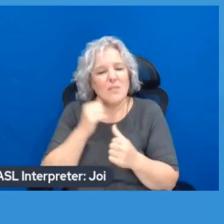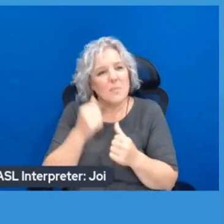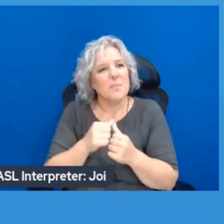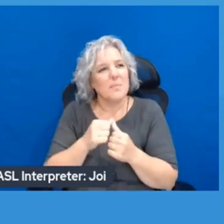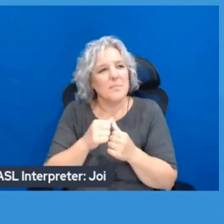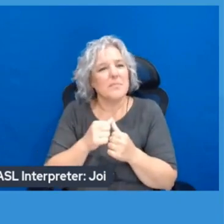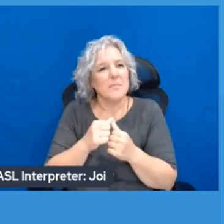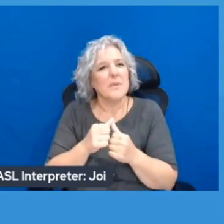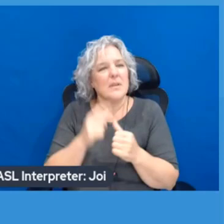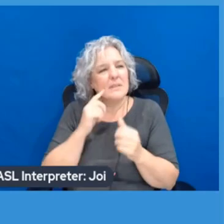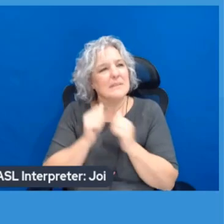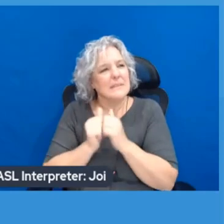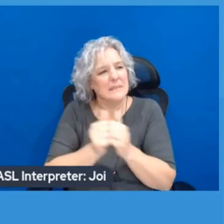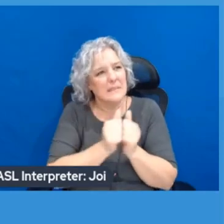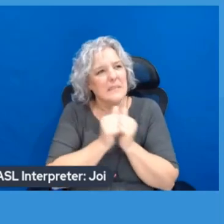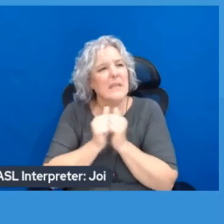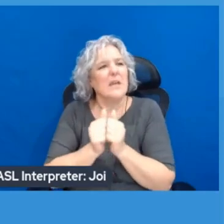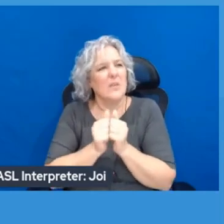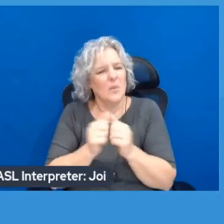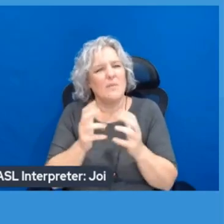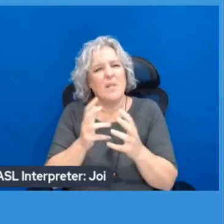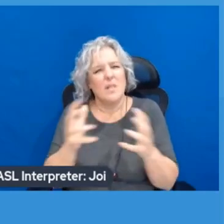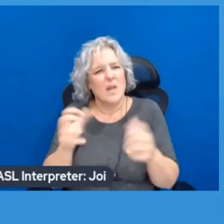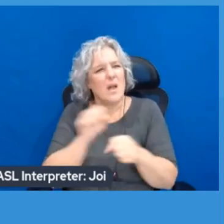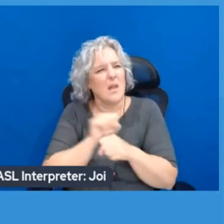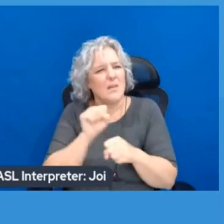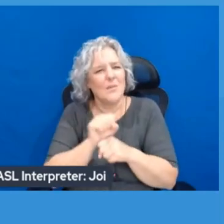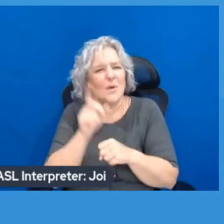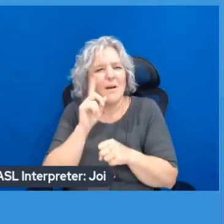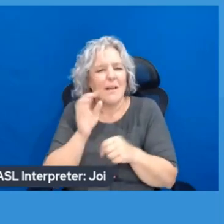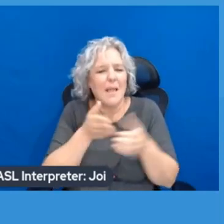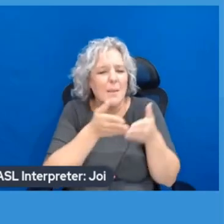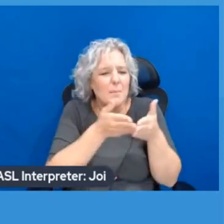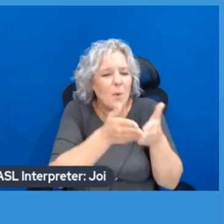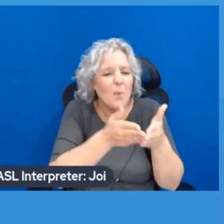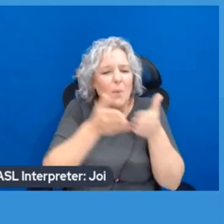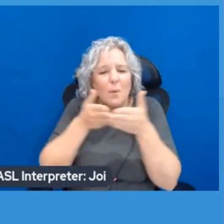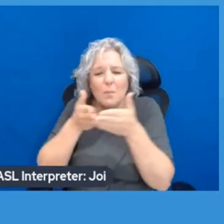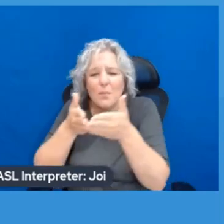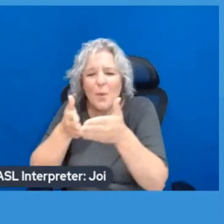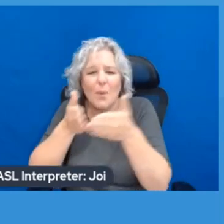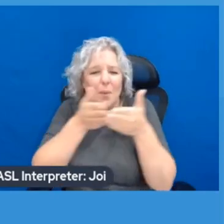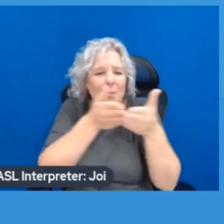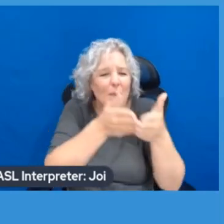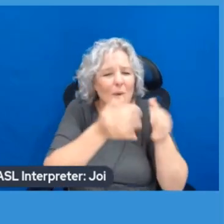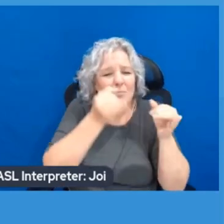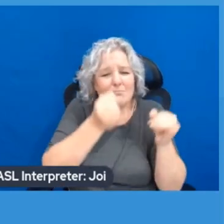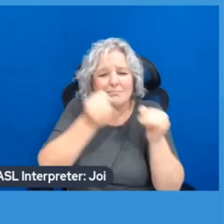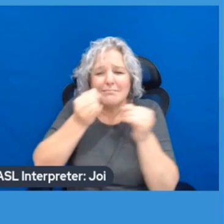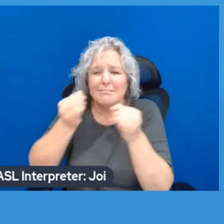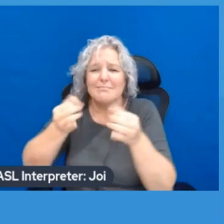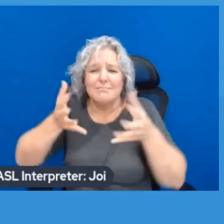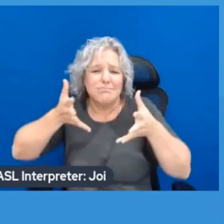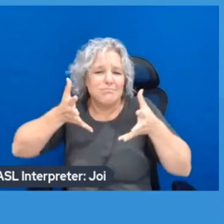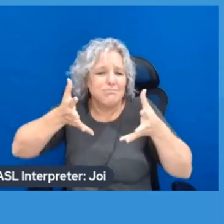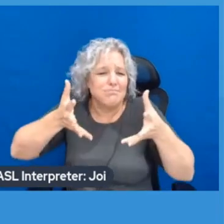together we have this mighty fleet of small boats. Thank you to our panelists, to Chih-Ing and Rhodus